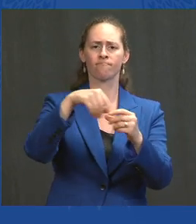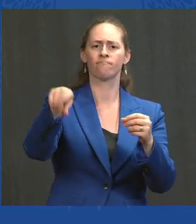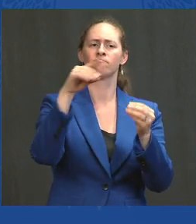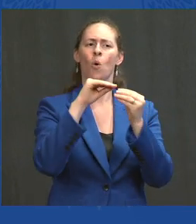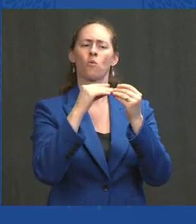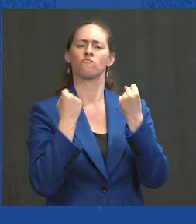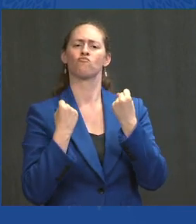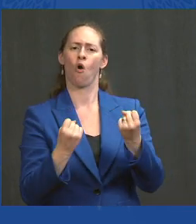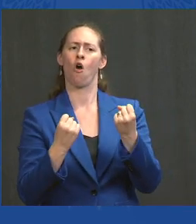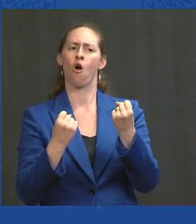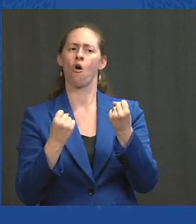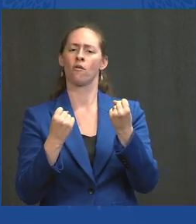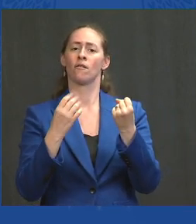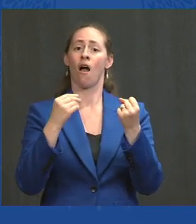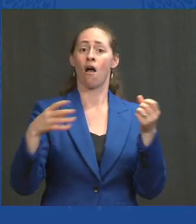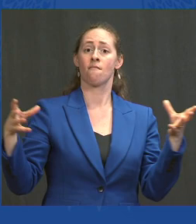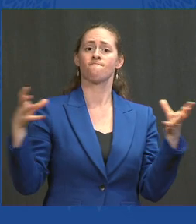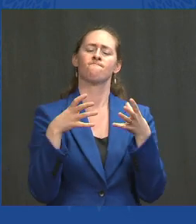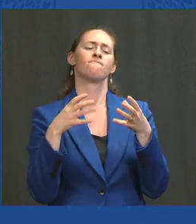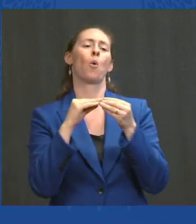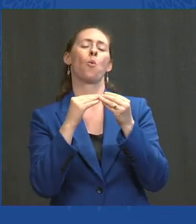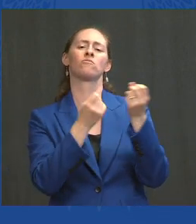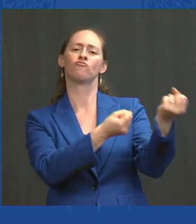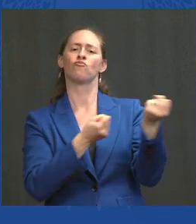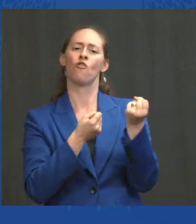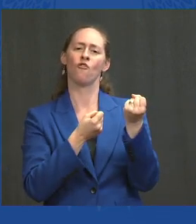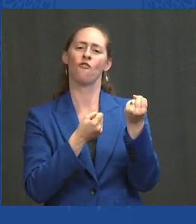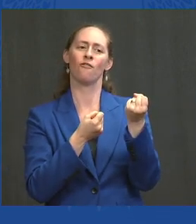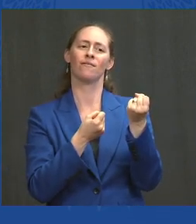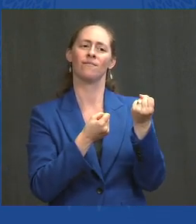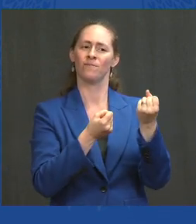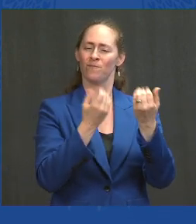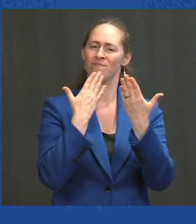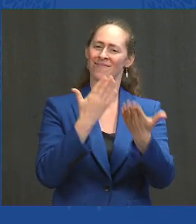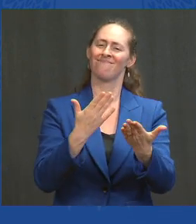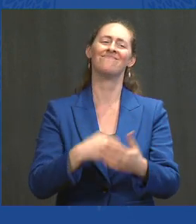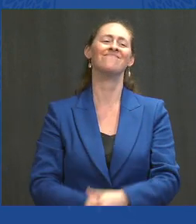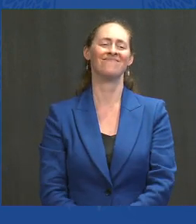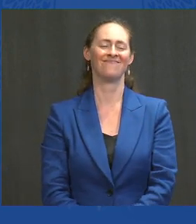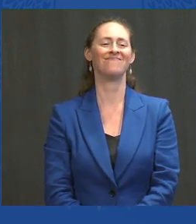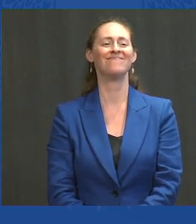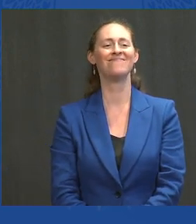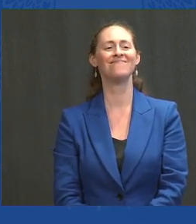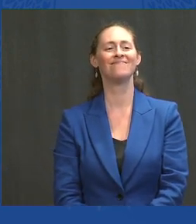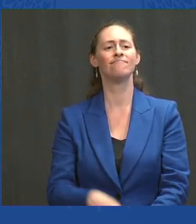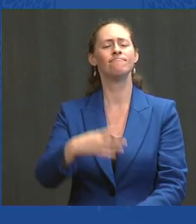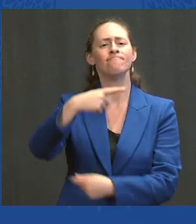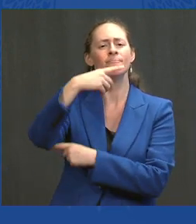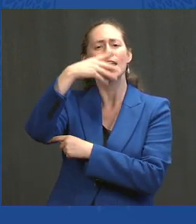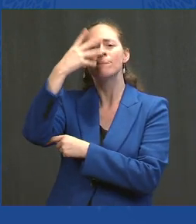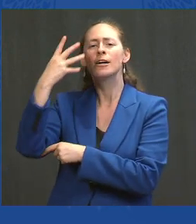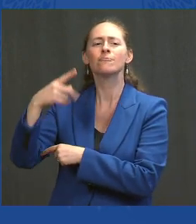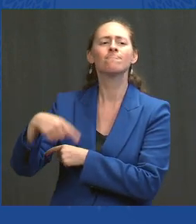All of you represent how immigration has always been essential to America.